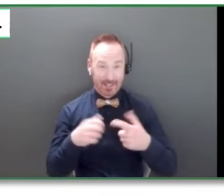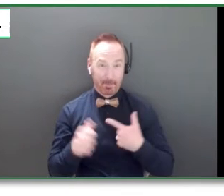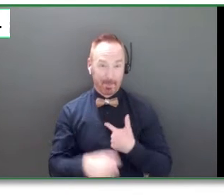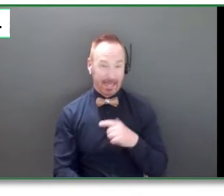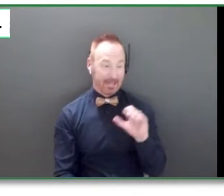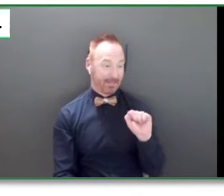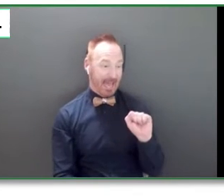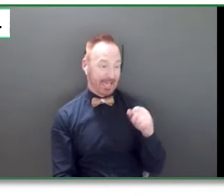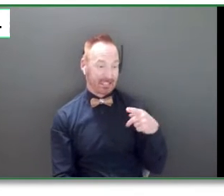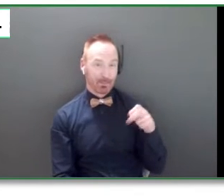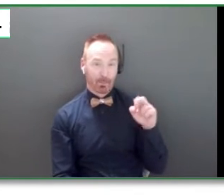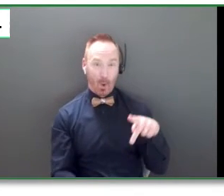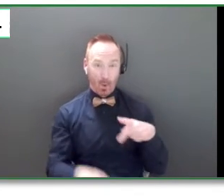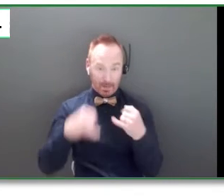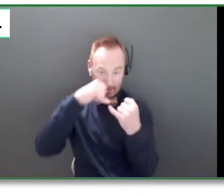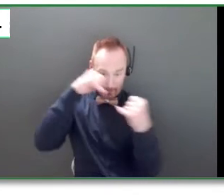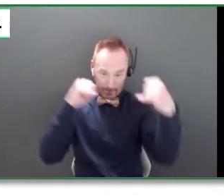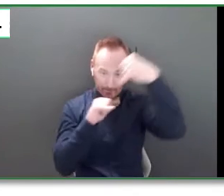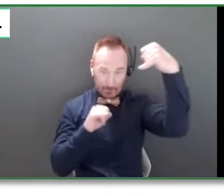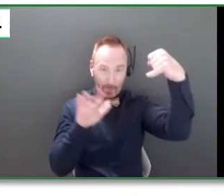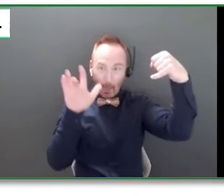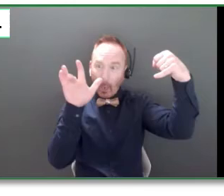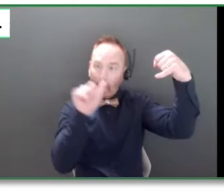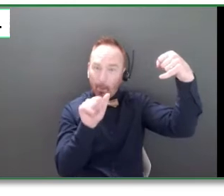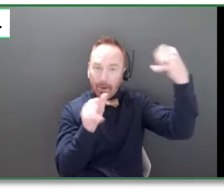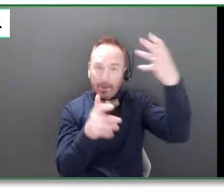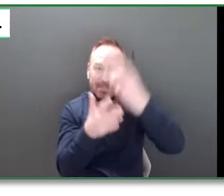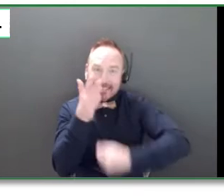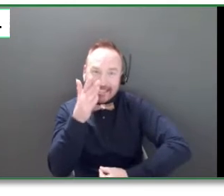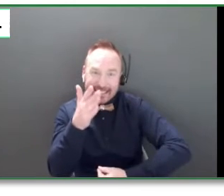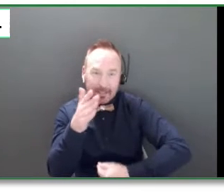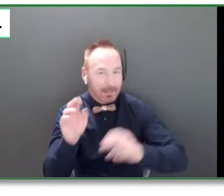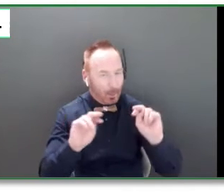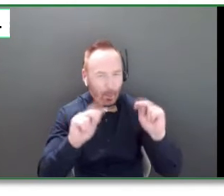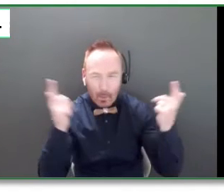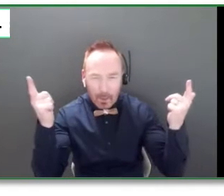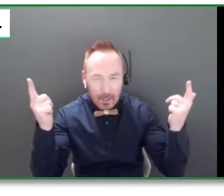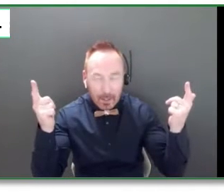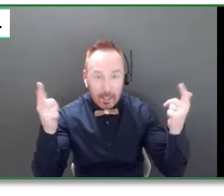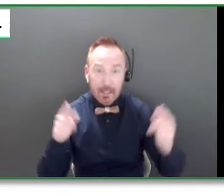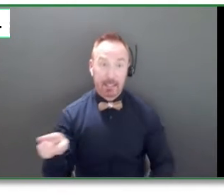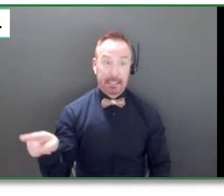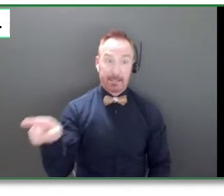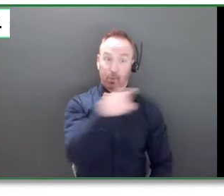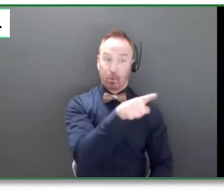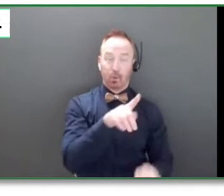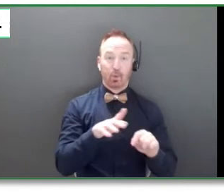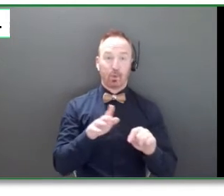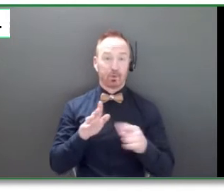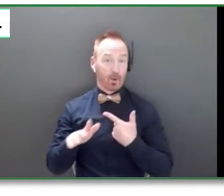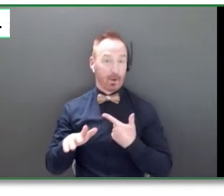those of us who bike or do anything with wheels we know